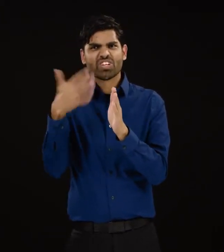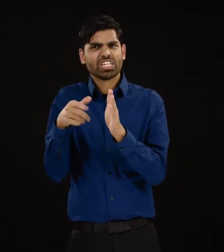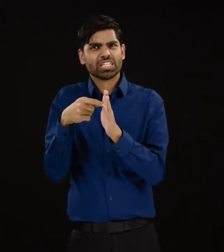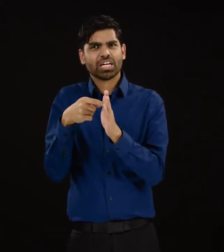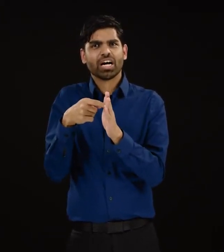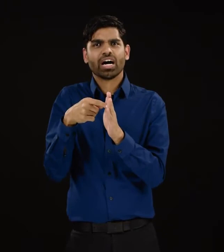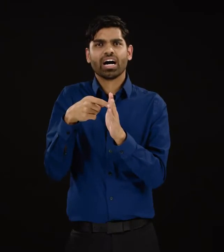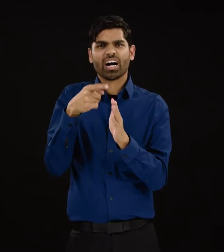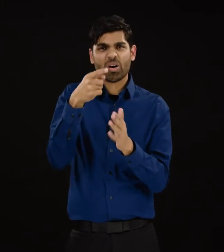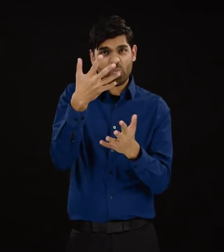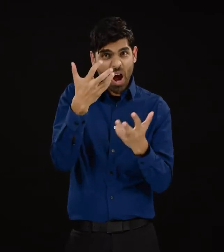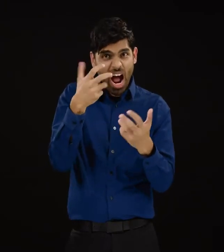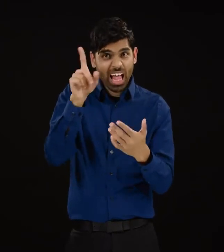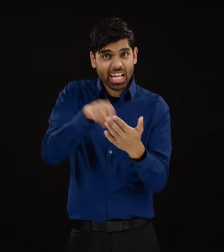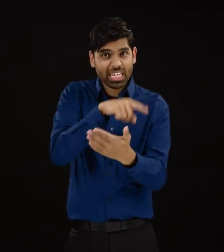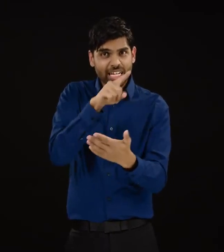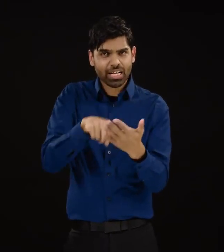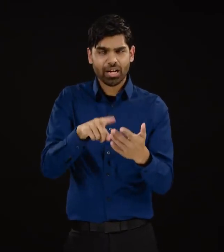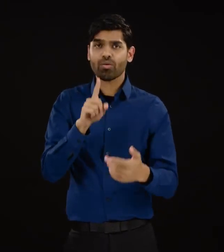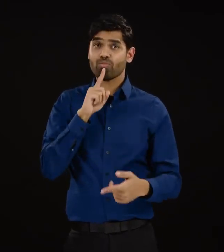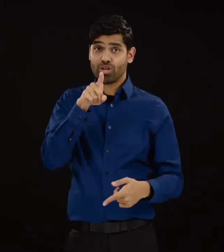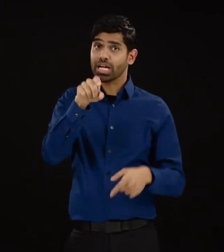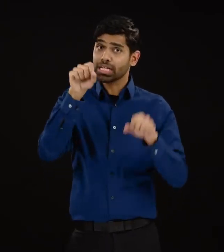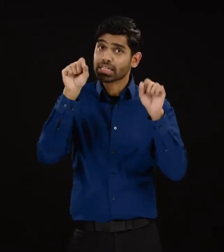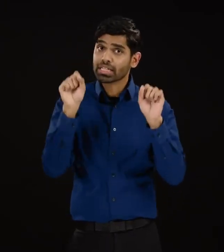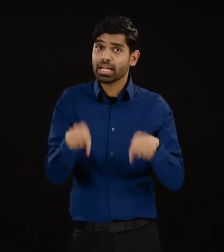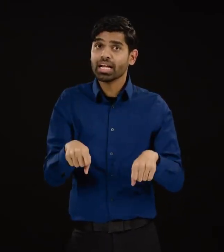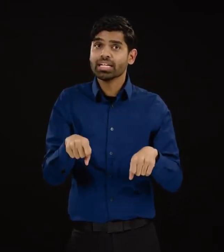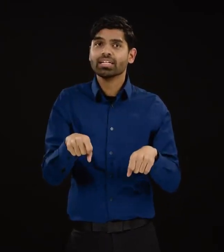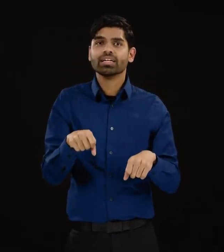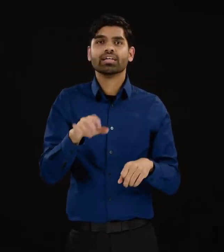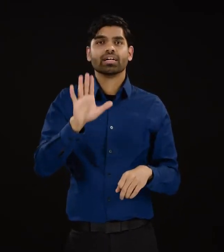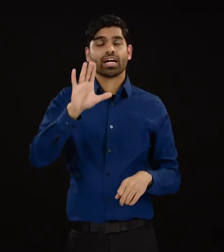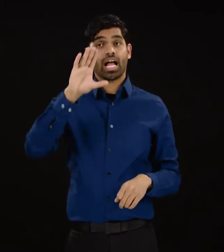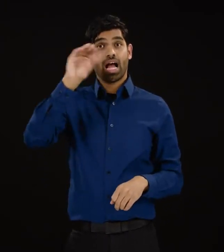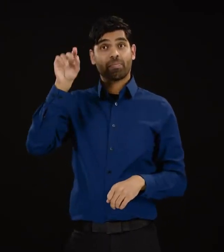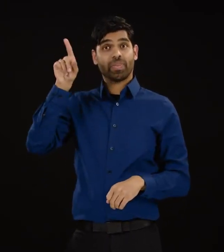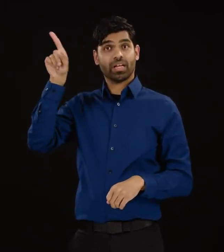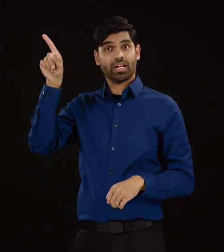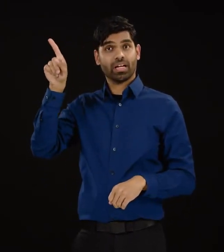Extra data charges and data roaming charges are capped to prevent bill shock.